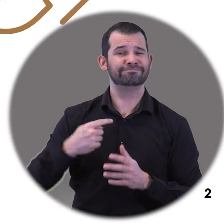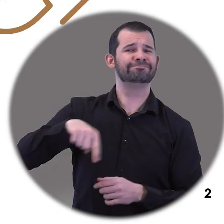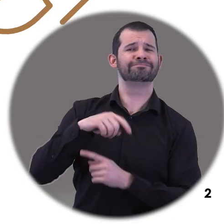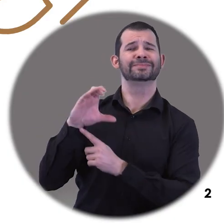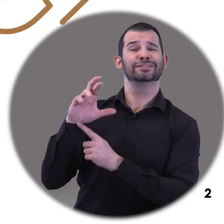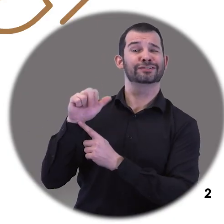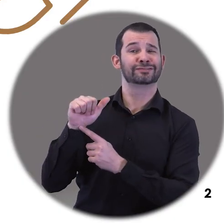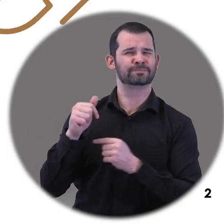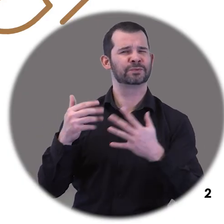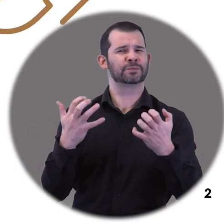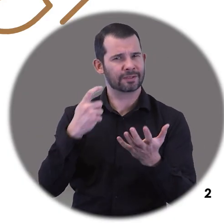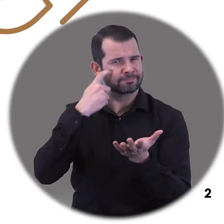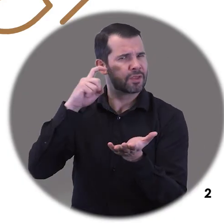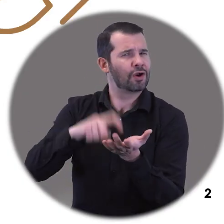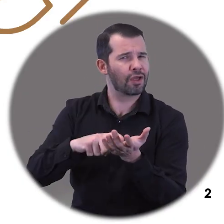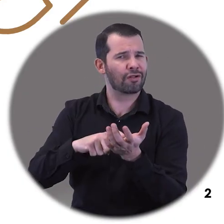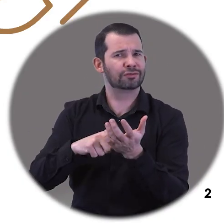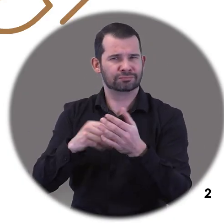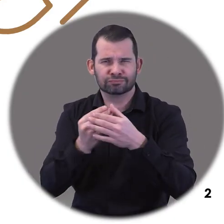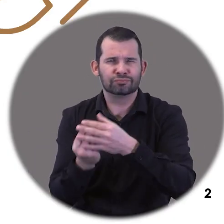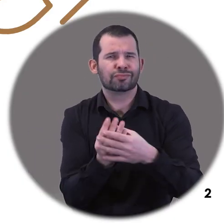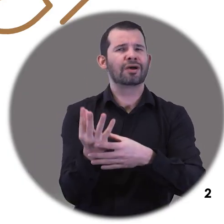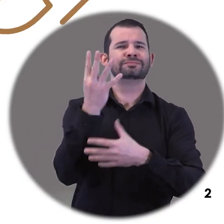The Canada Revenue Agency would like to acknowledge